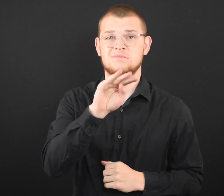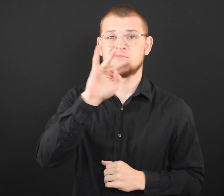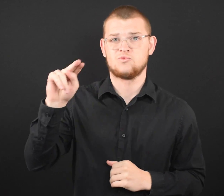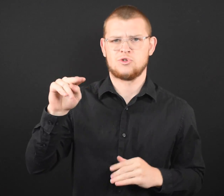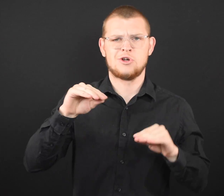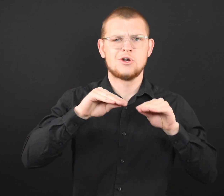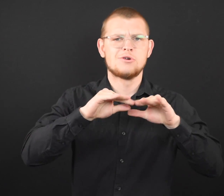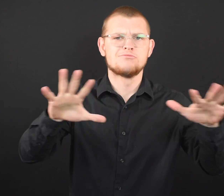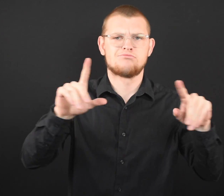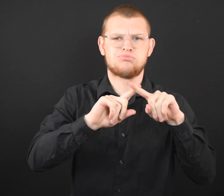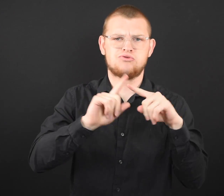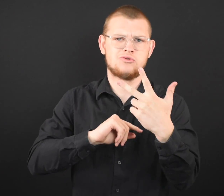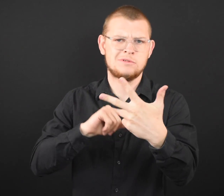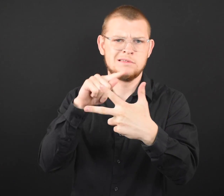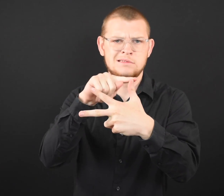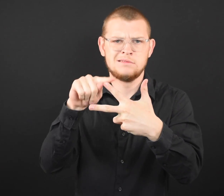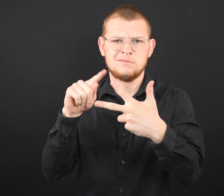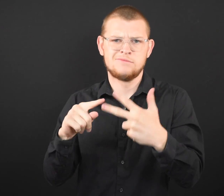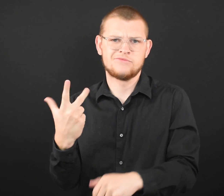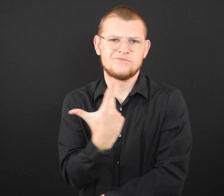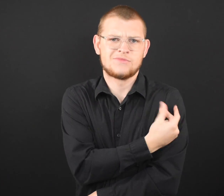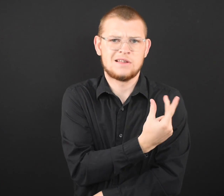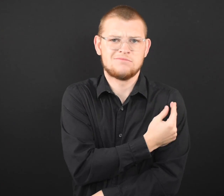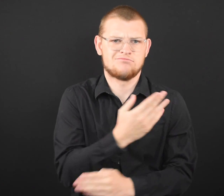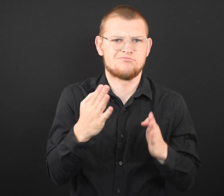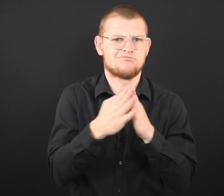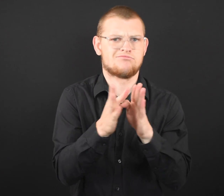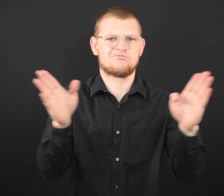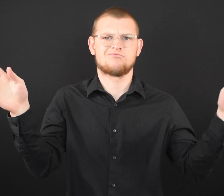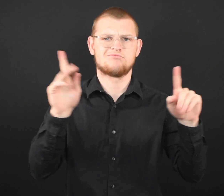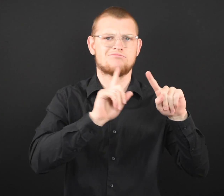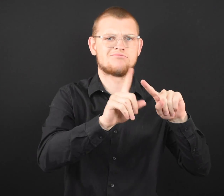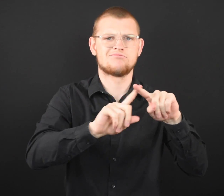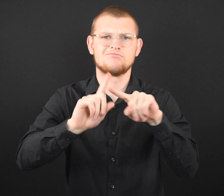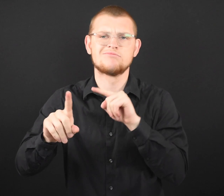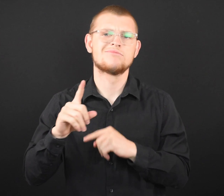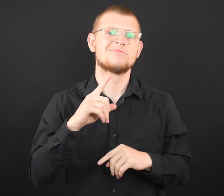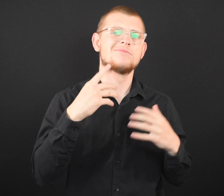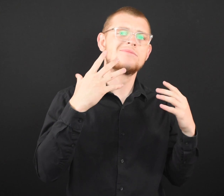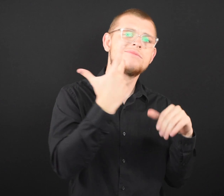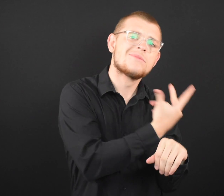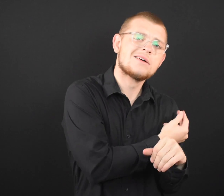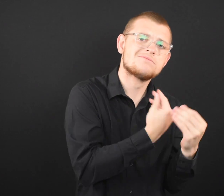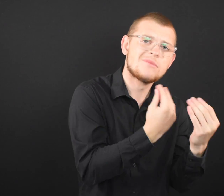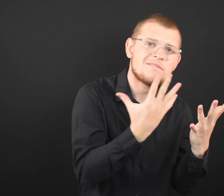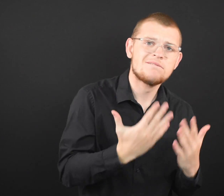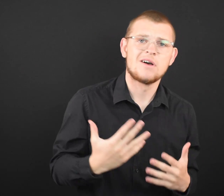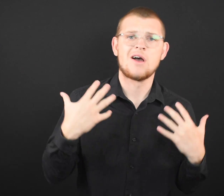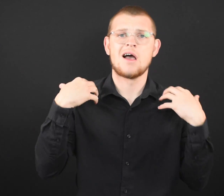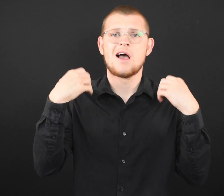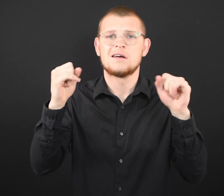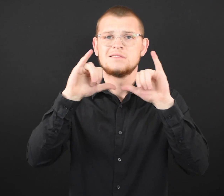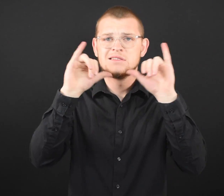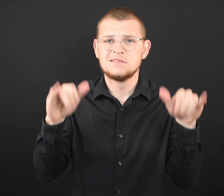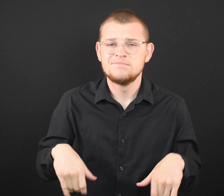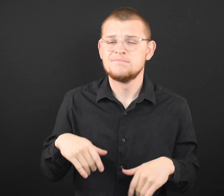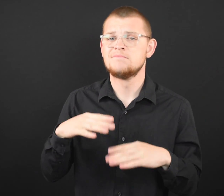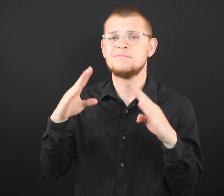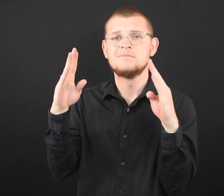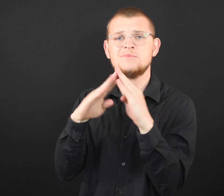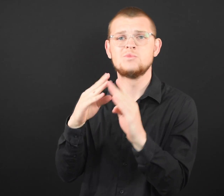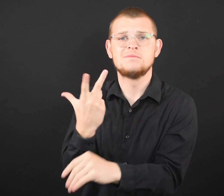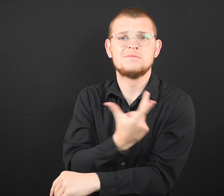health systems, community vaccination sites, local public health, pharmacies, etc. Currently, most